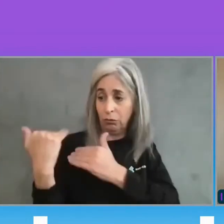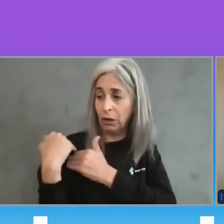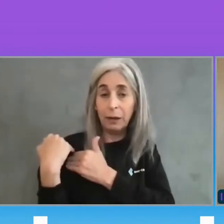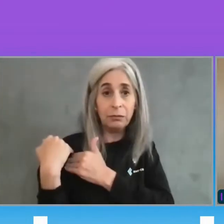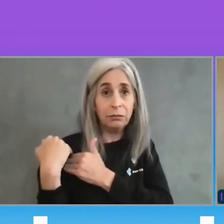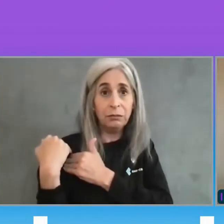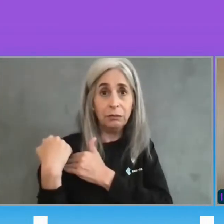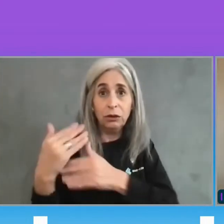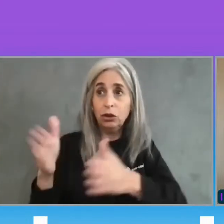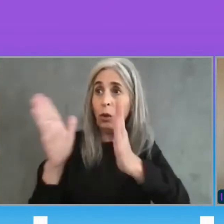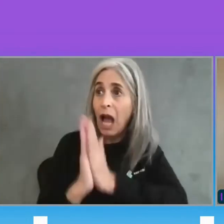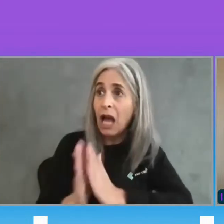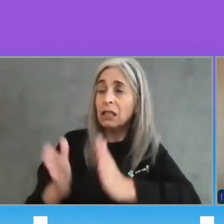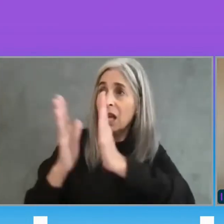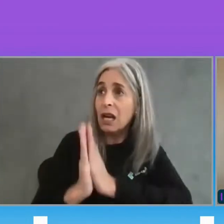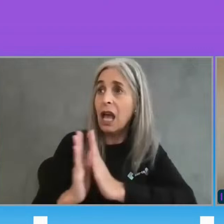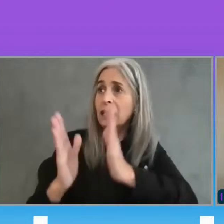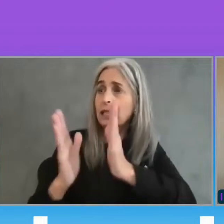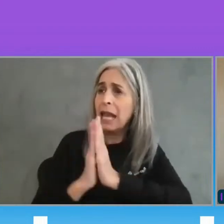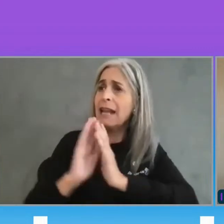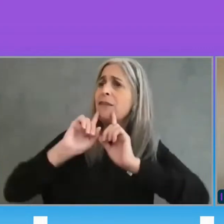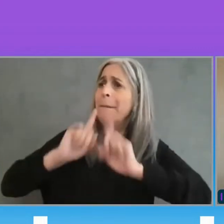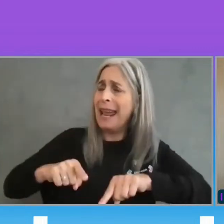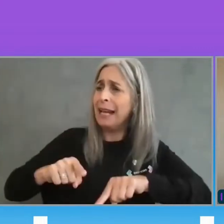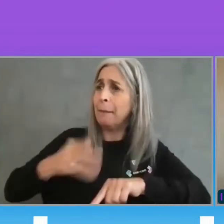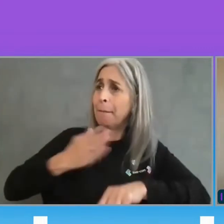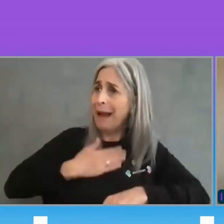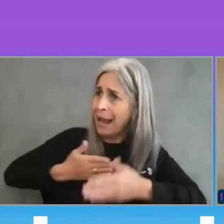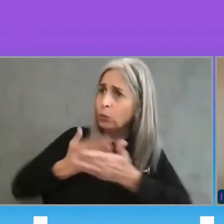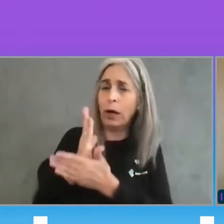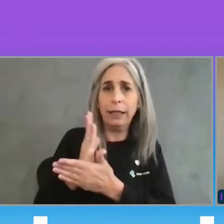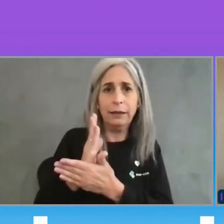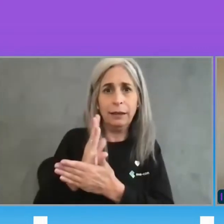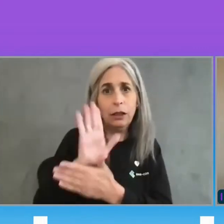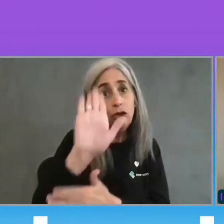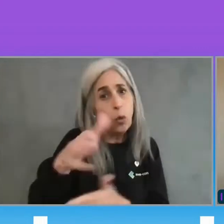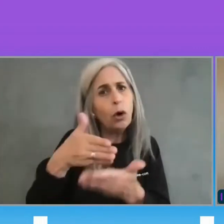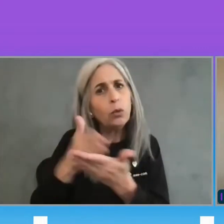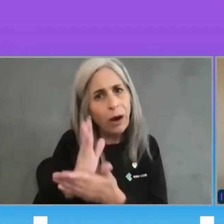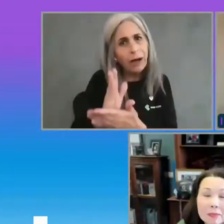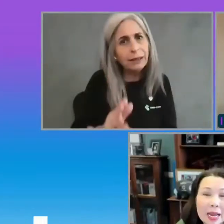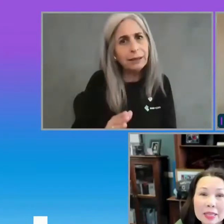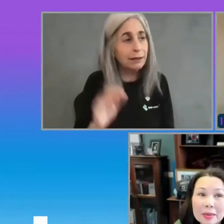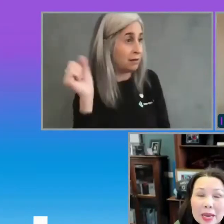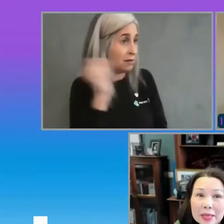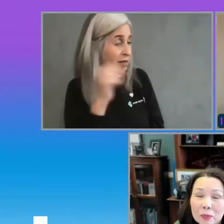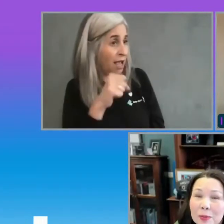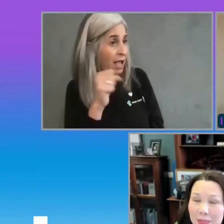obligation to ask and to some extent demand your rights, because it is your rights.